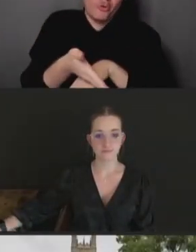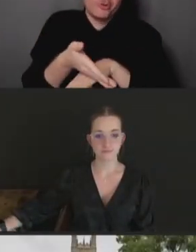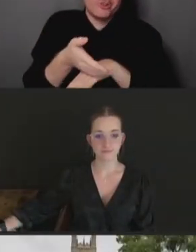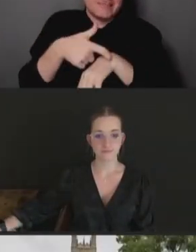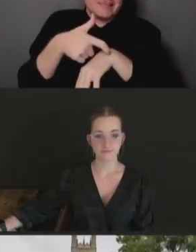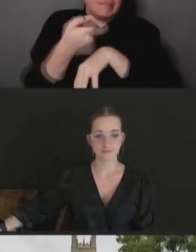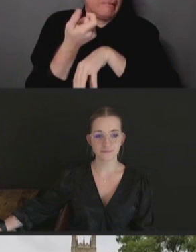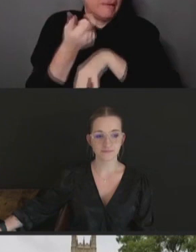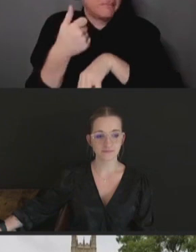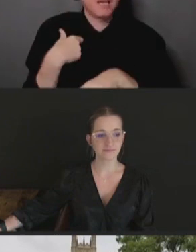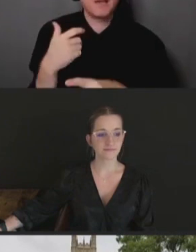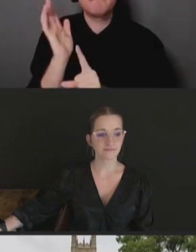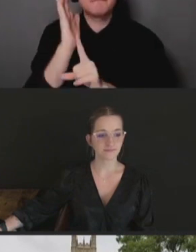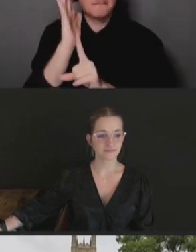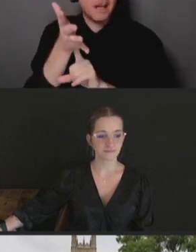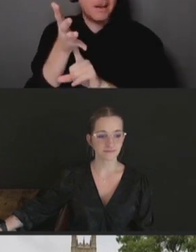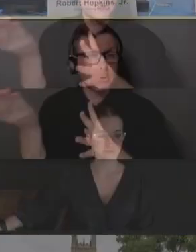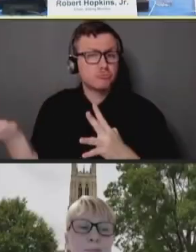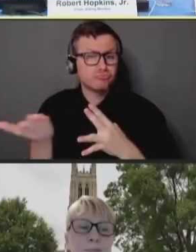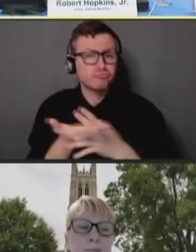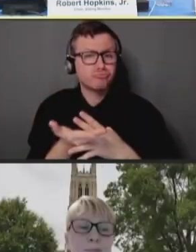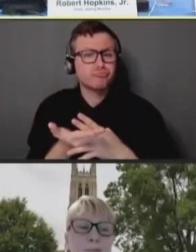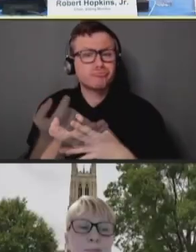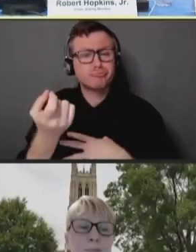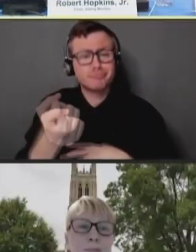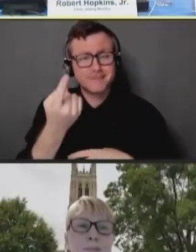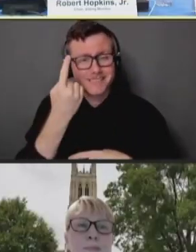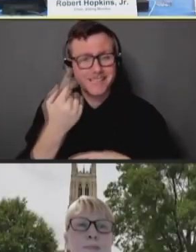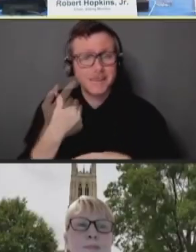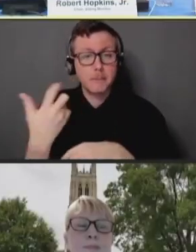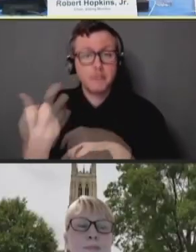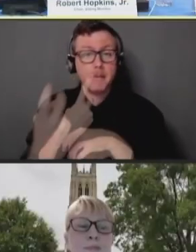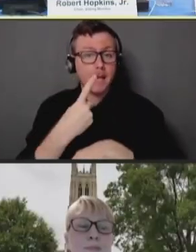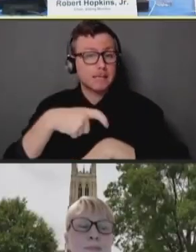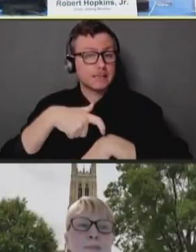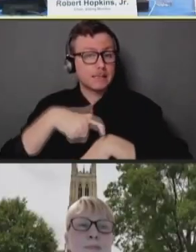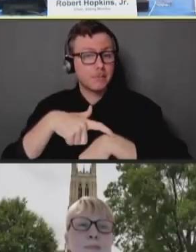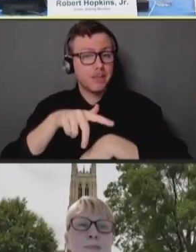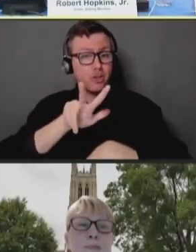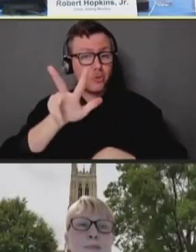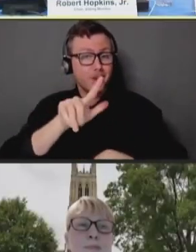Let's take about a five-minute break and we'll come back at 3:10 p.m. to start our next panel,